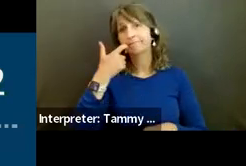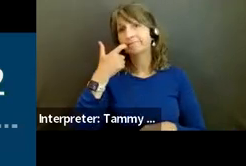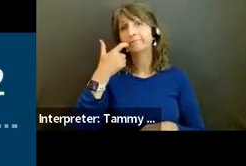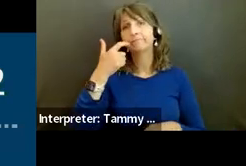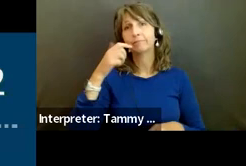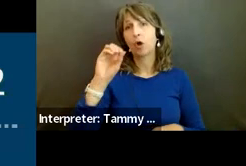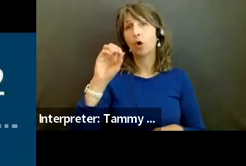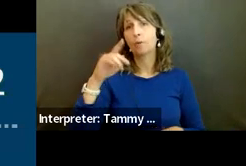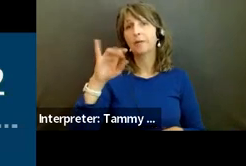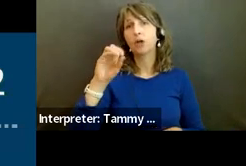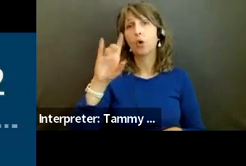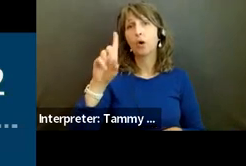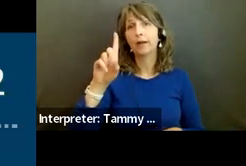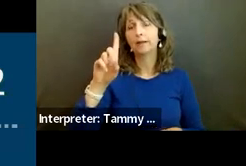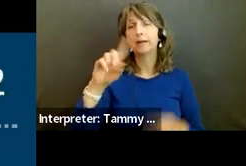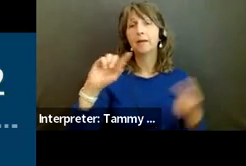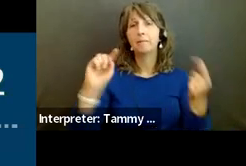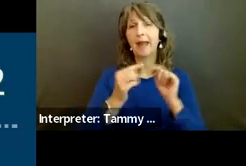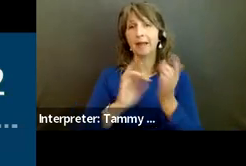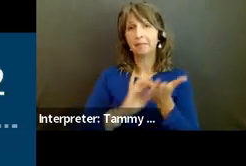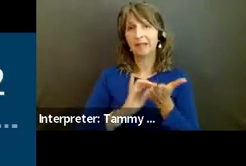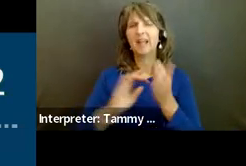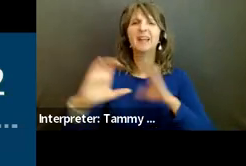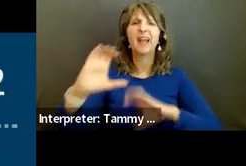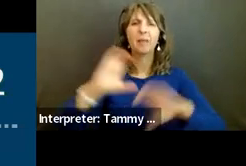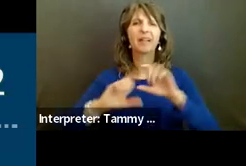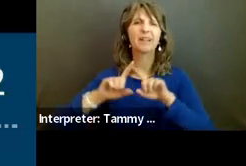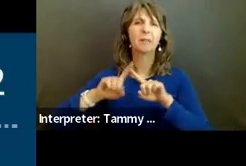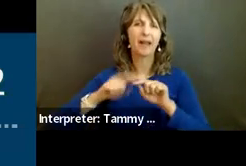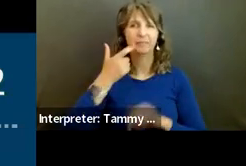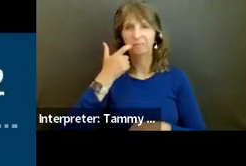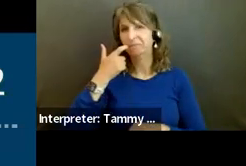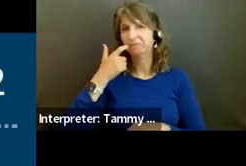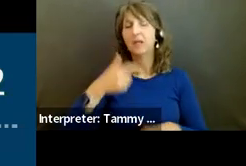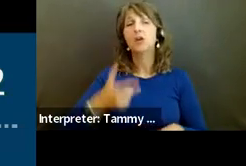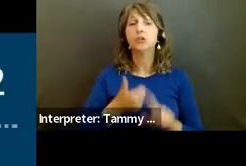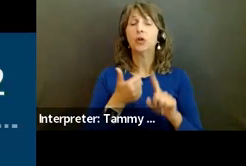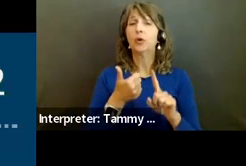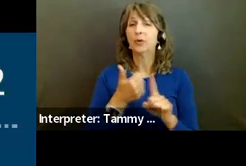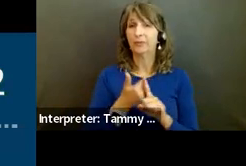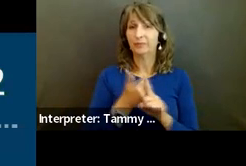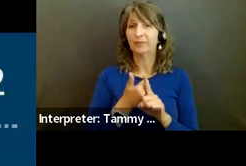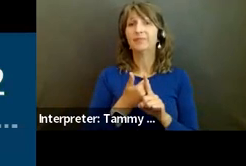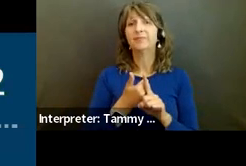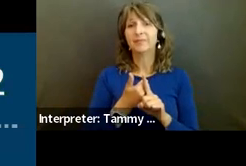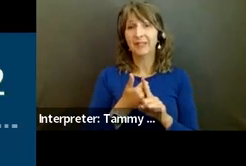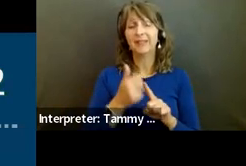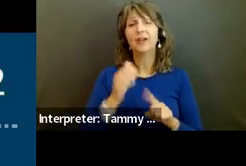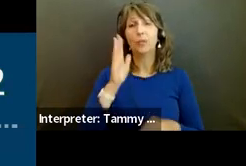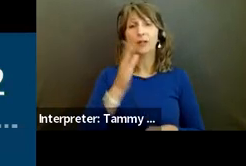And so it made sense that she's in pain right now. She's currently about to go through withdrawals.